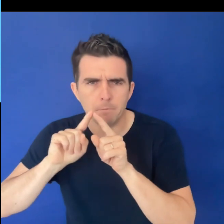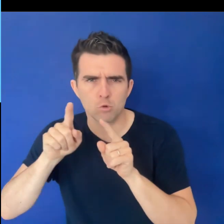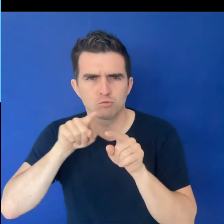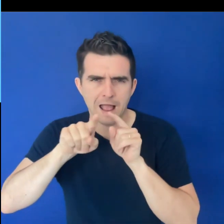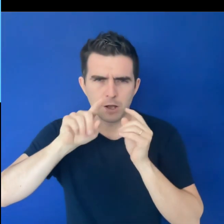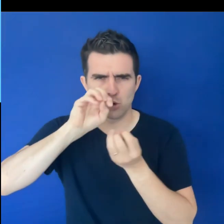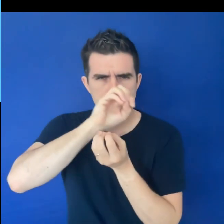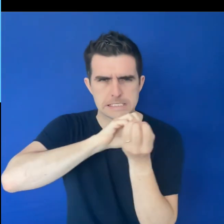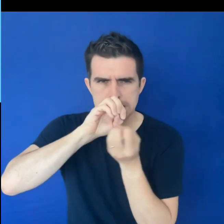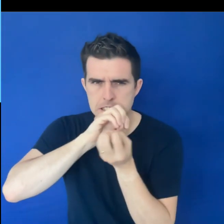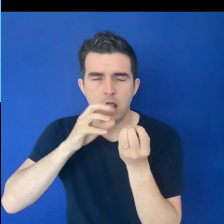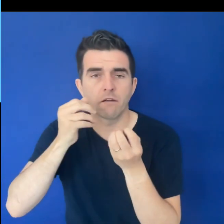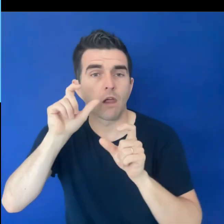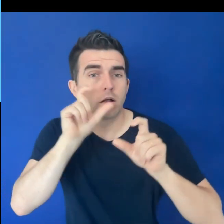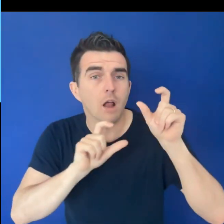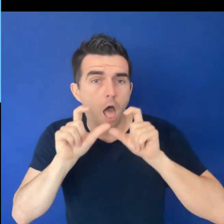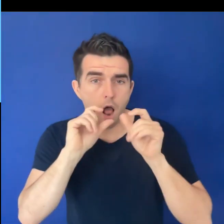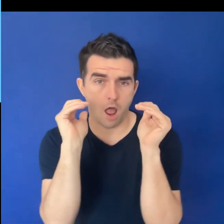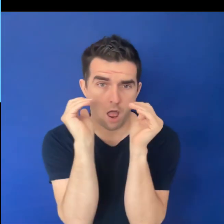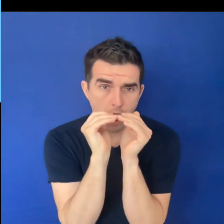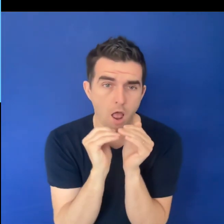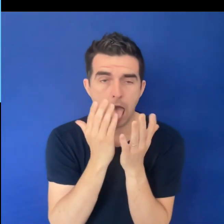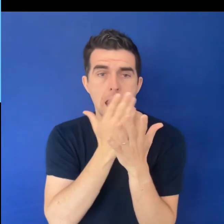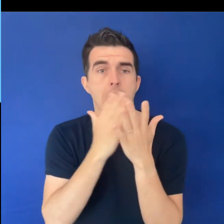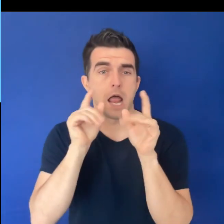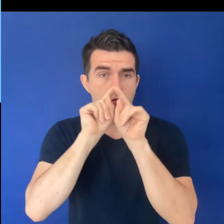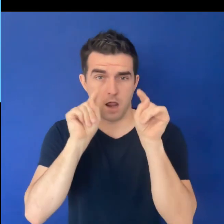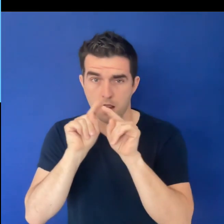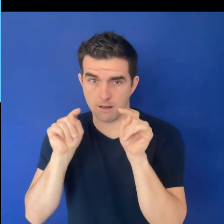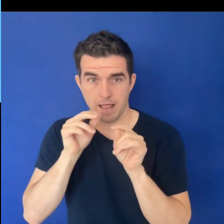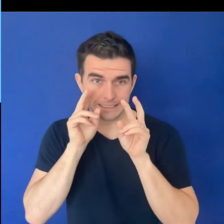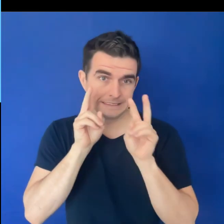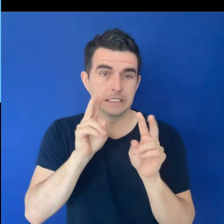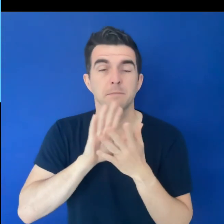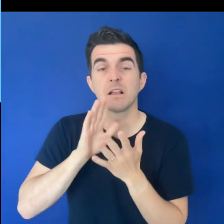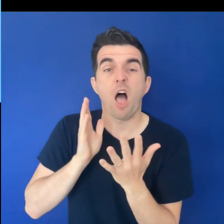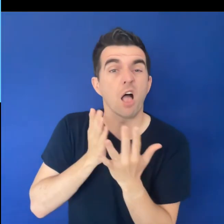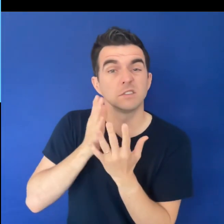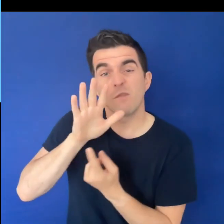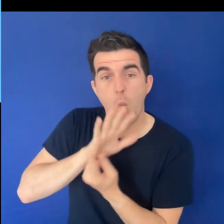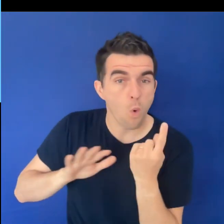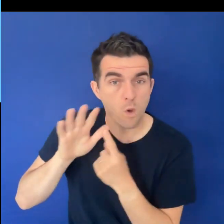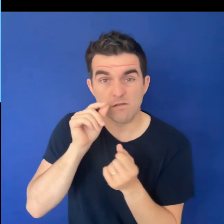with colour coded references and clear icons ensuring accessibility for all players.